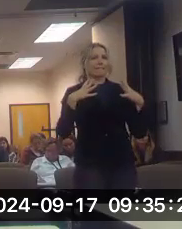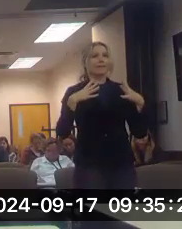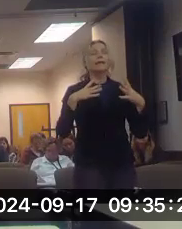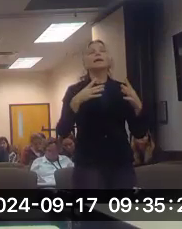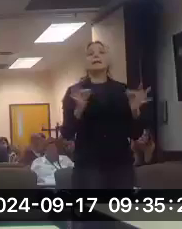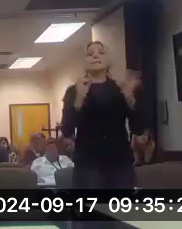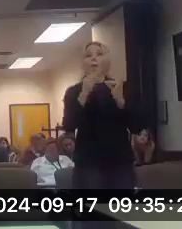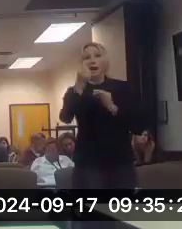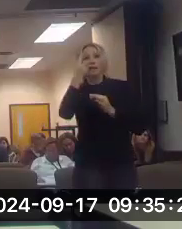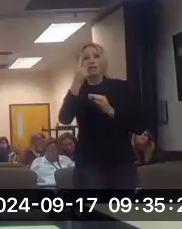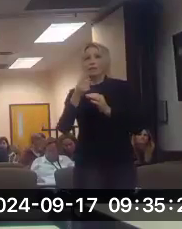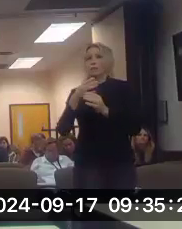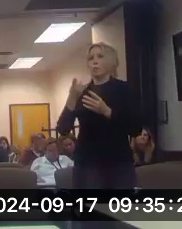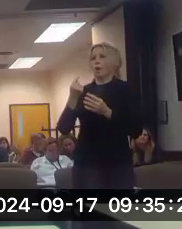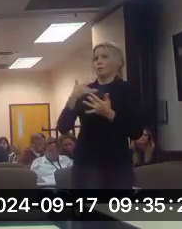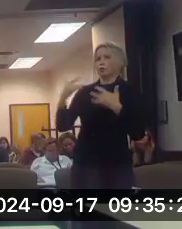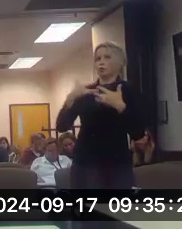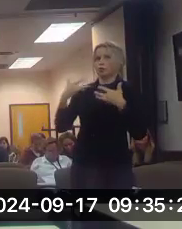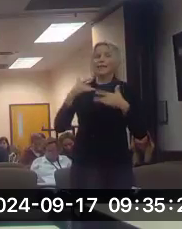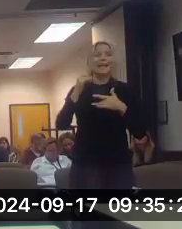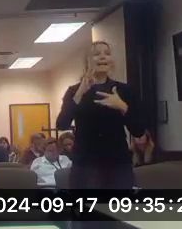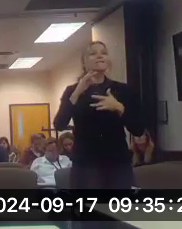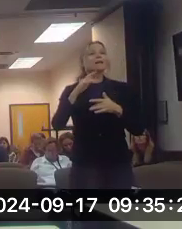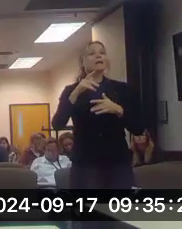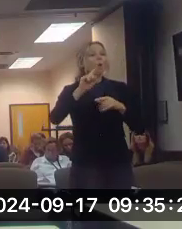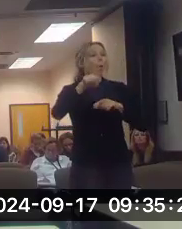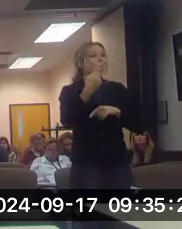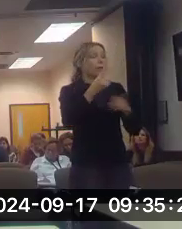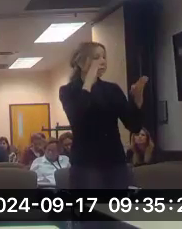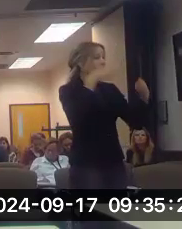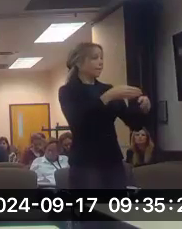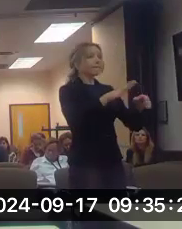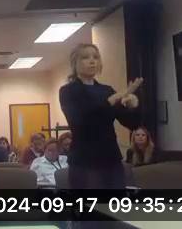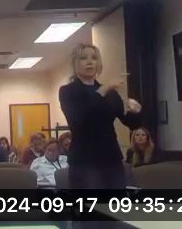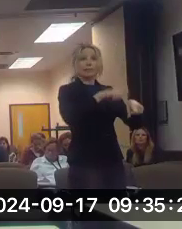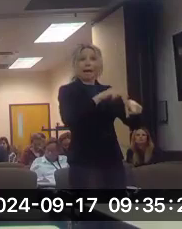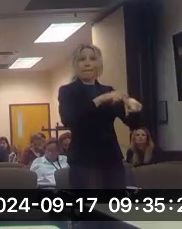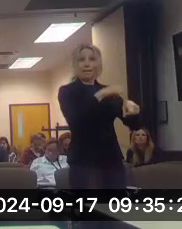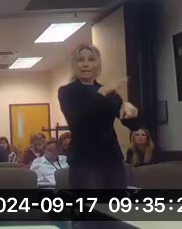Reginald Parson: limiting the application to full-time. Permanent employees will help manage the scope and ensure the program. Sustainability